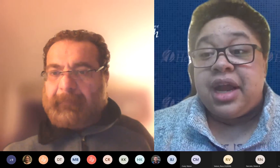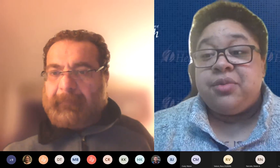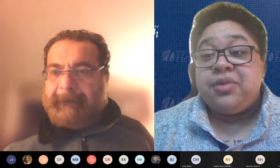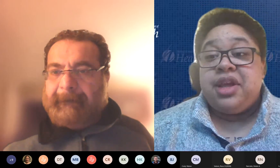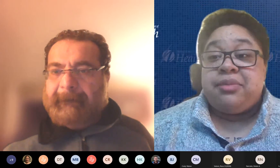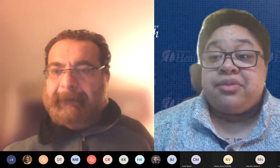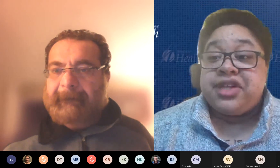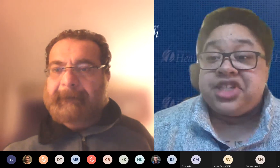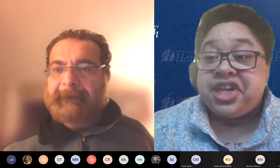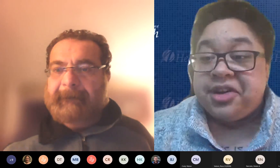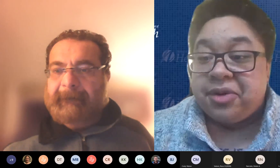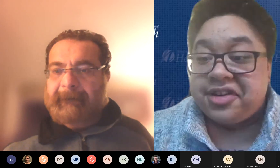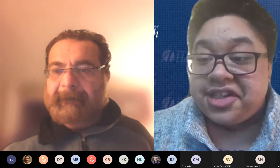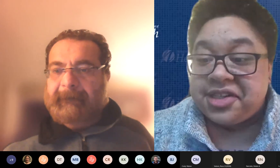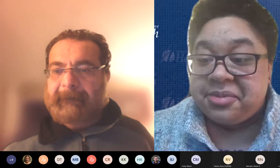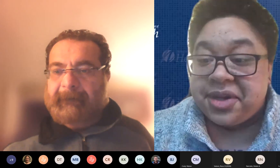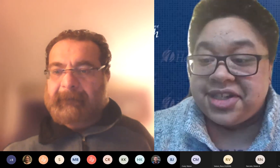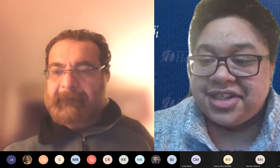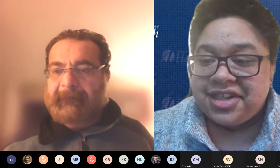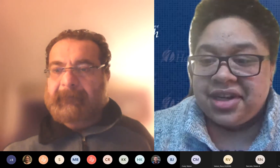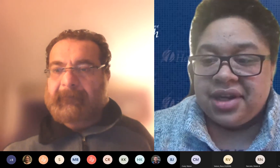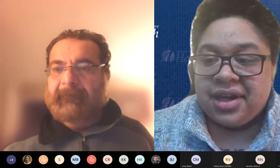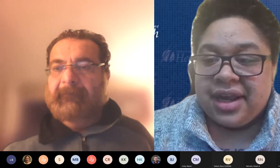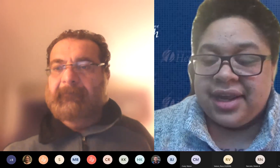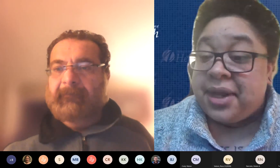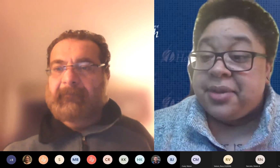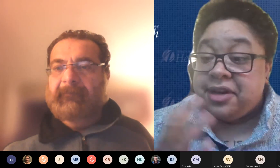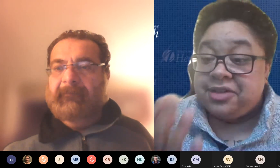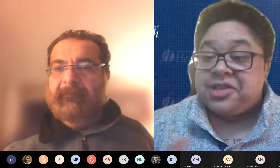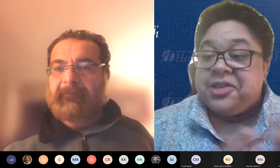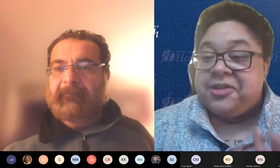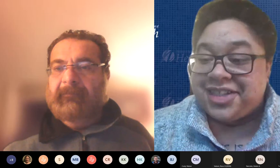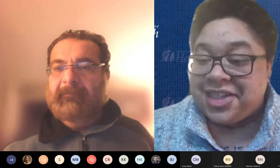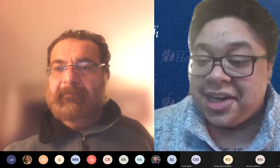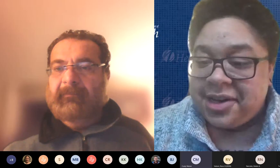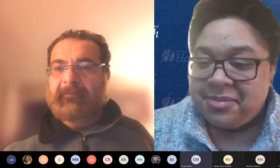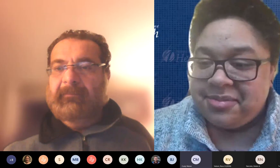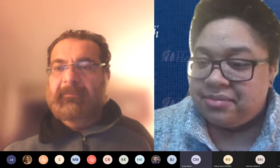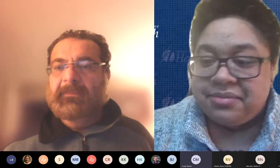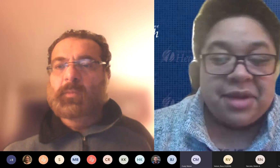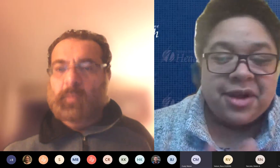All right, I really appreciate your participation and maybe I'll see you next time.